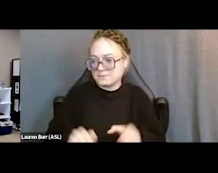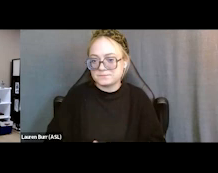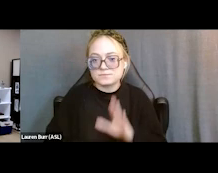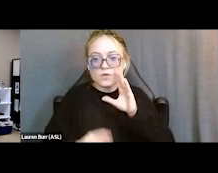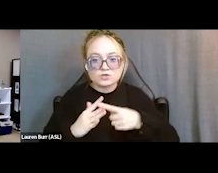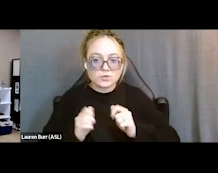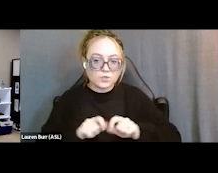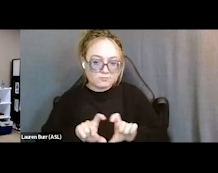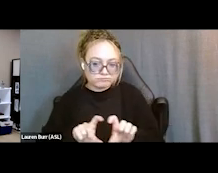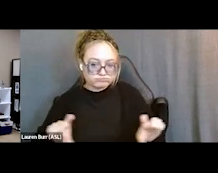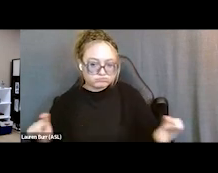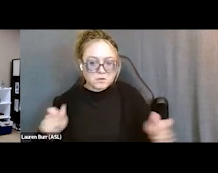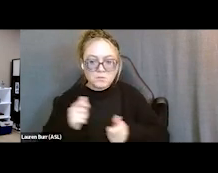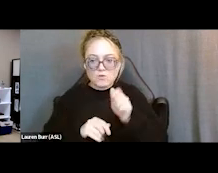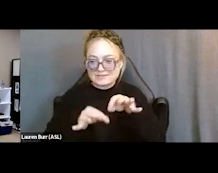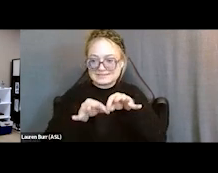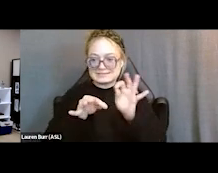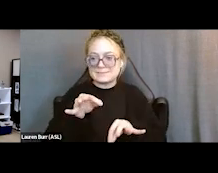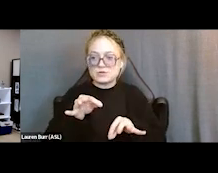which is the most simple type of validation and moving up.